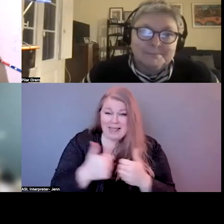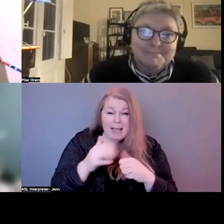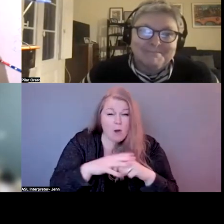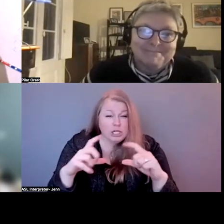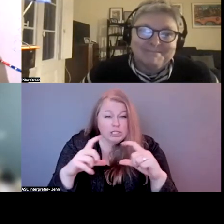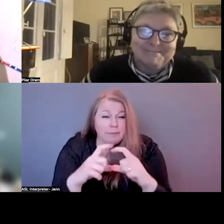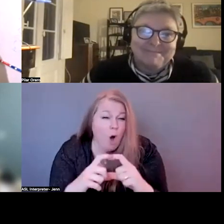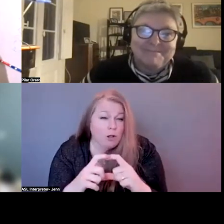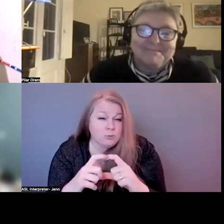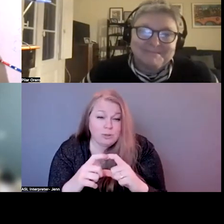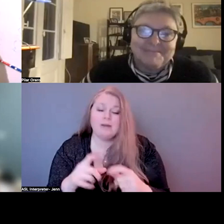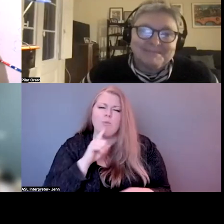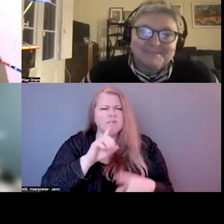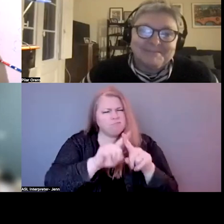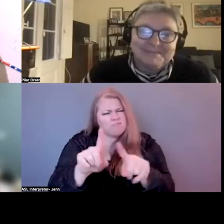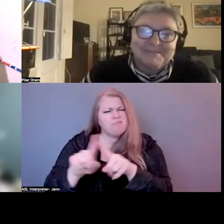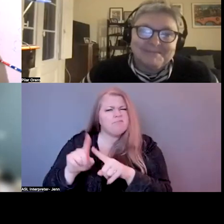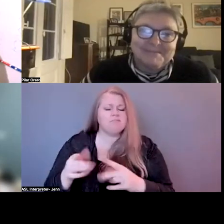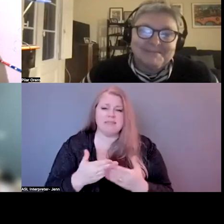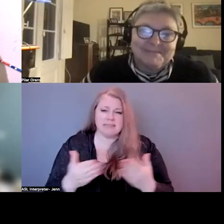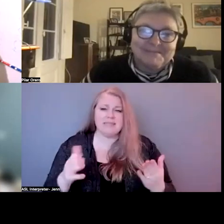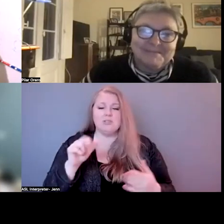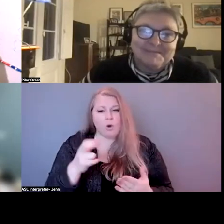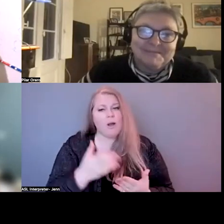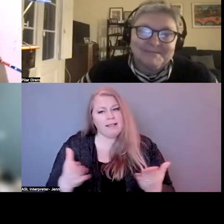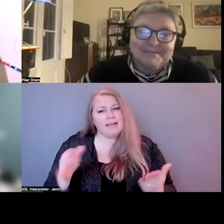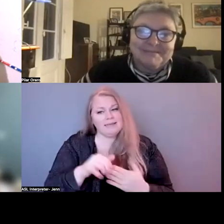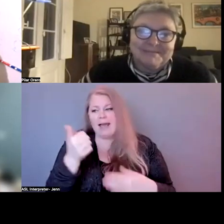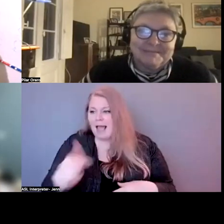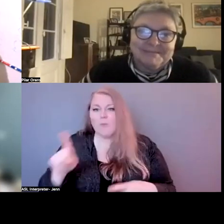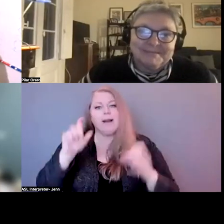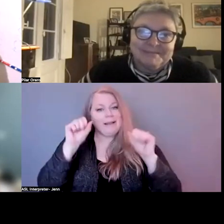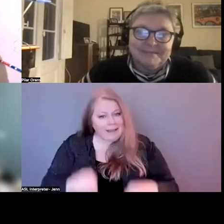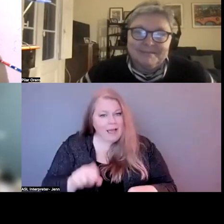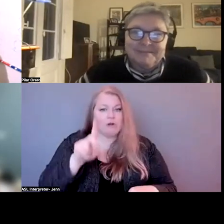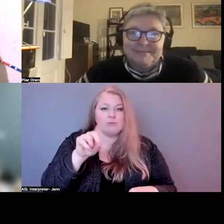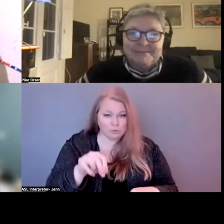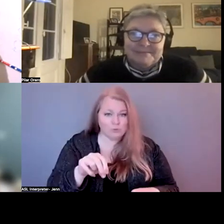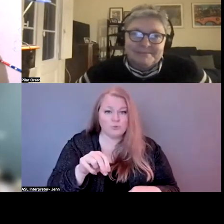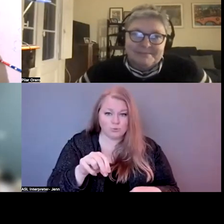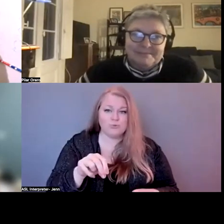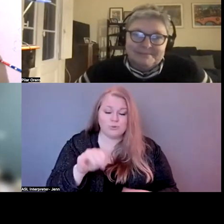All of these types of screens are things that anybody can do that will just get you thinking